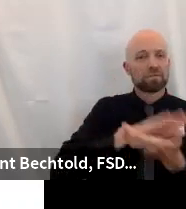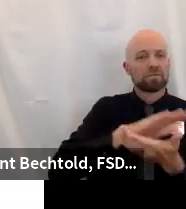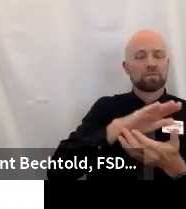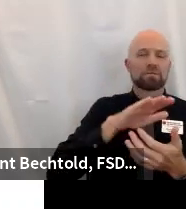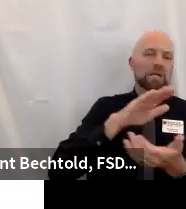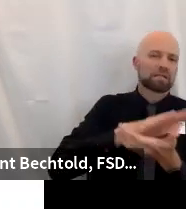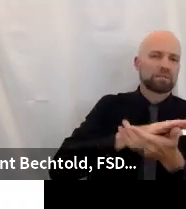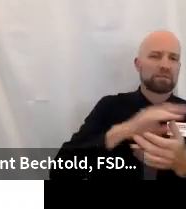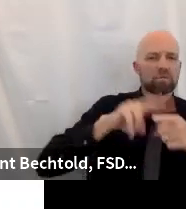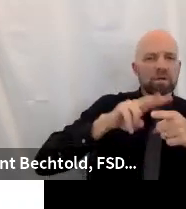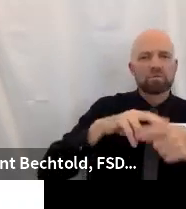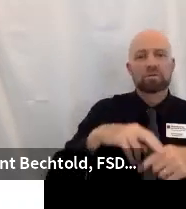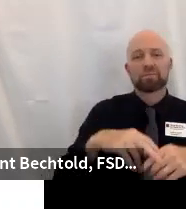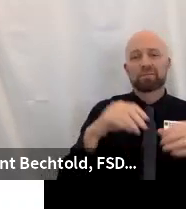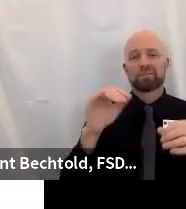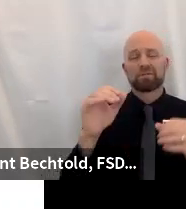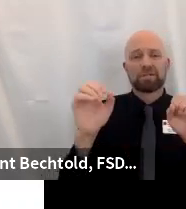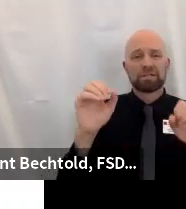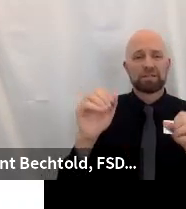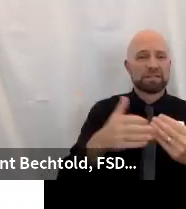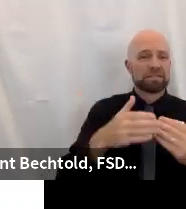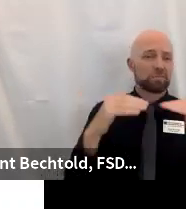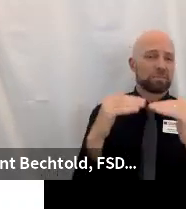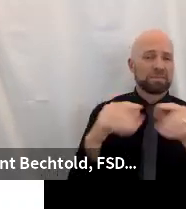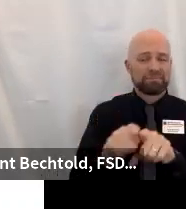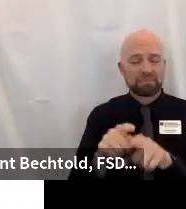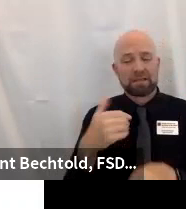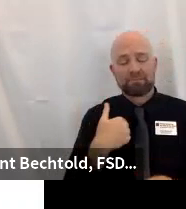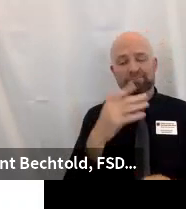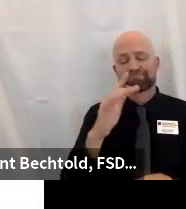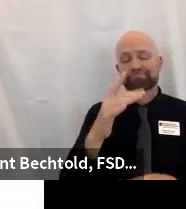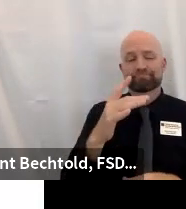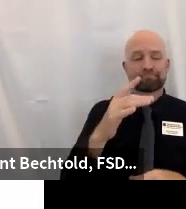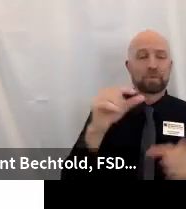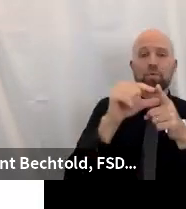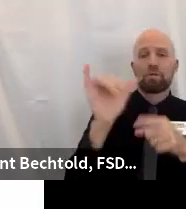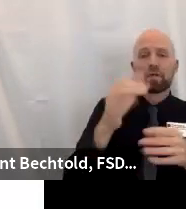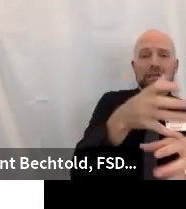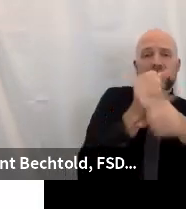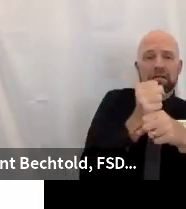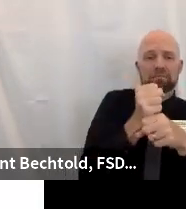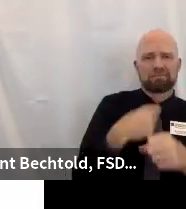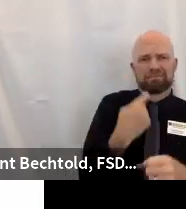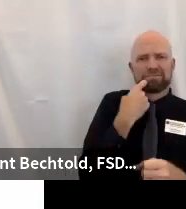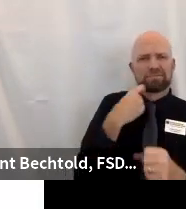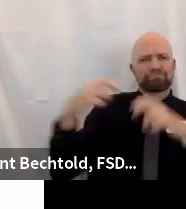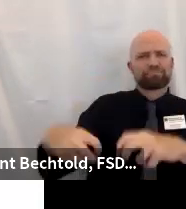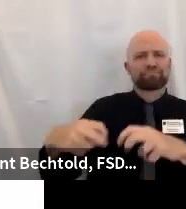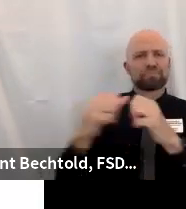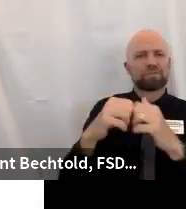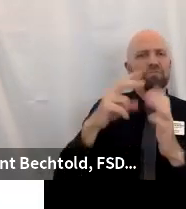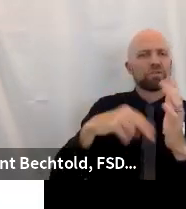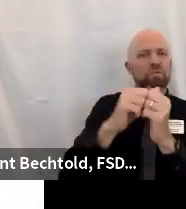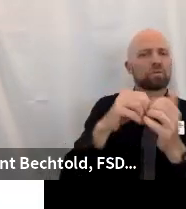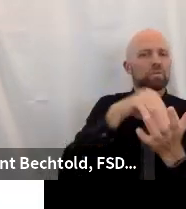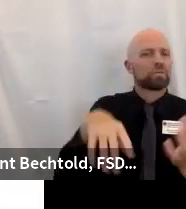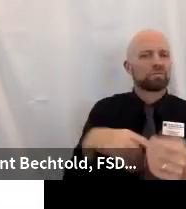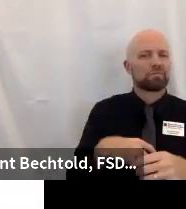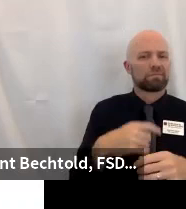And academic vocabulary words like, "yet." I sat down and I